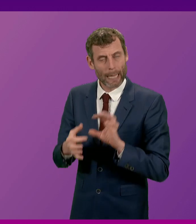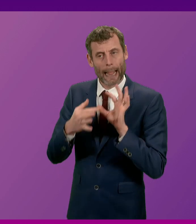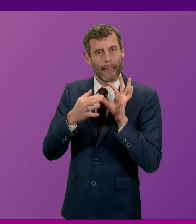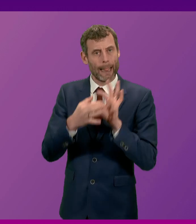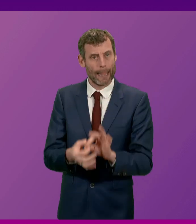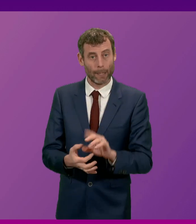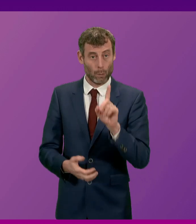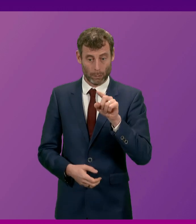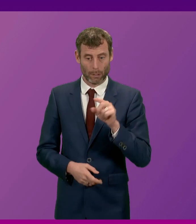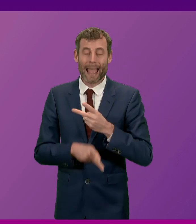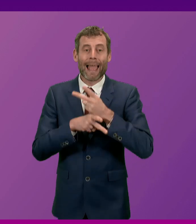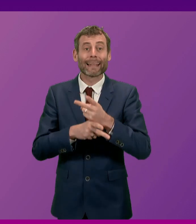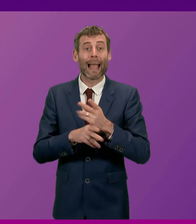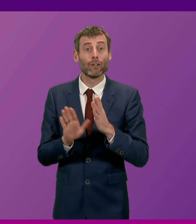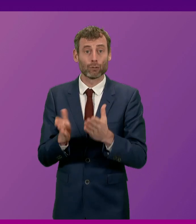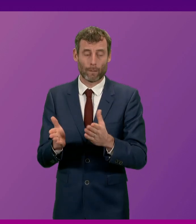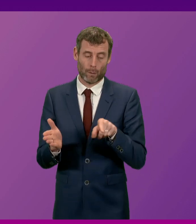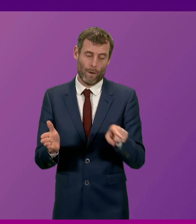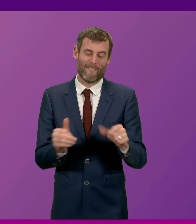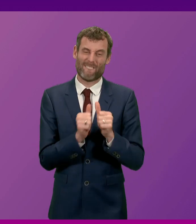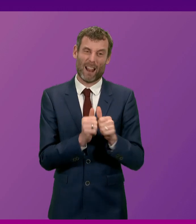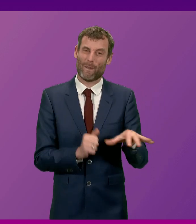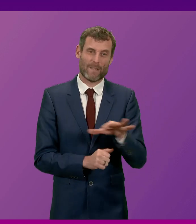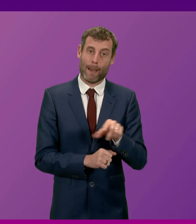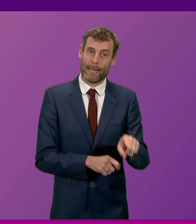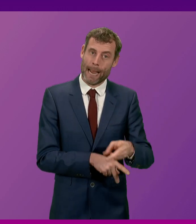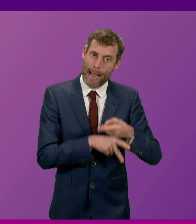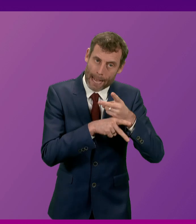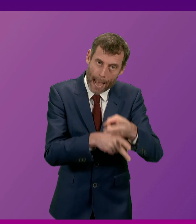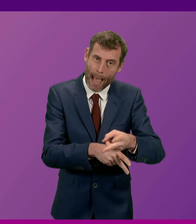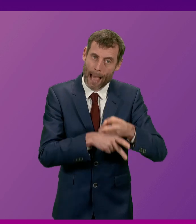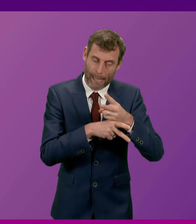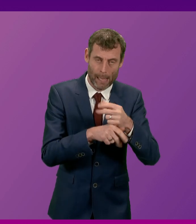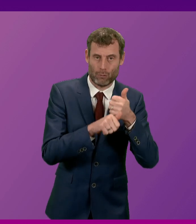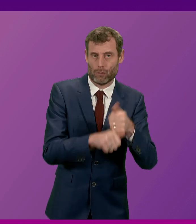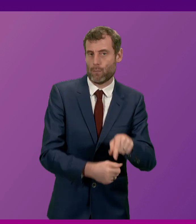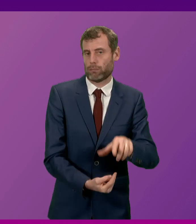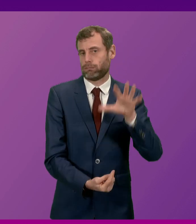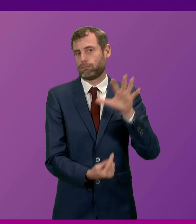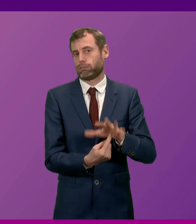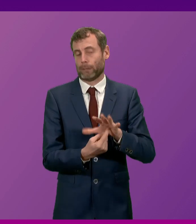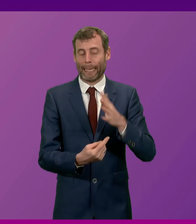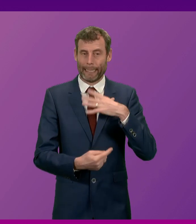family carers and the support that they provide. The Government has taken a range of steps during